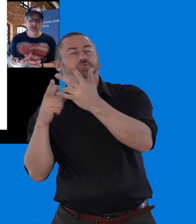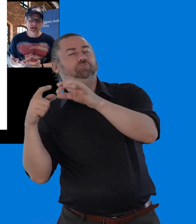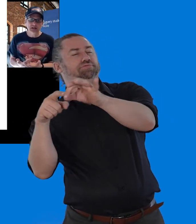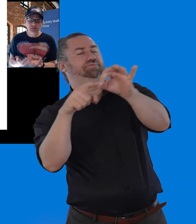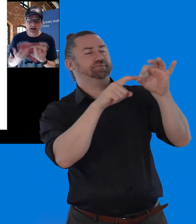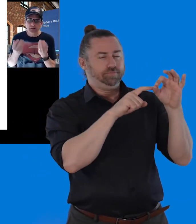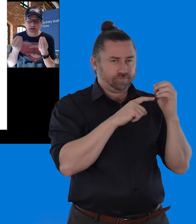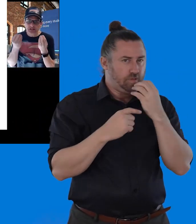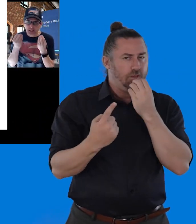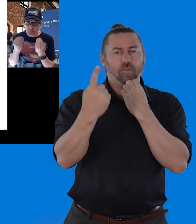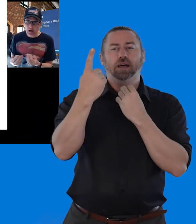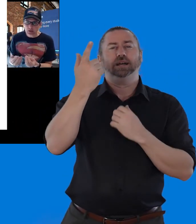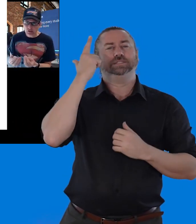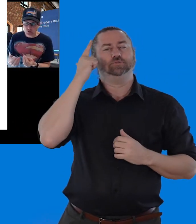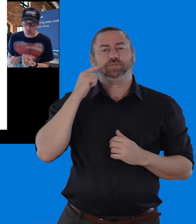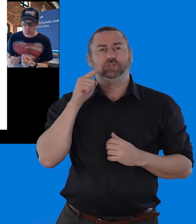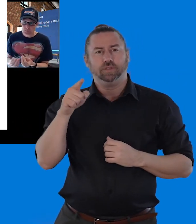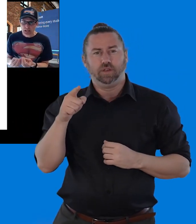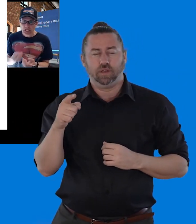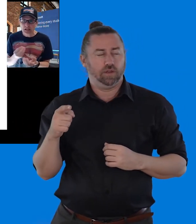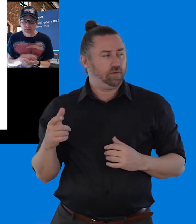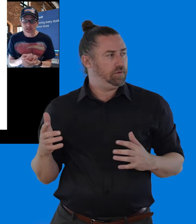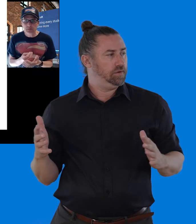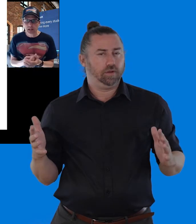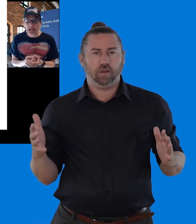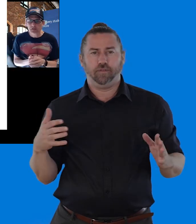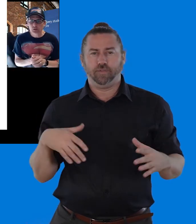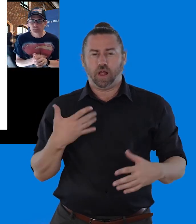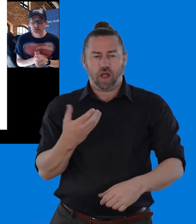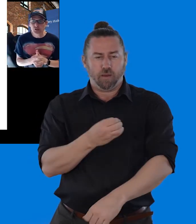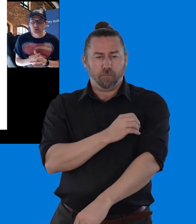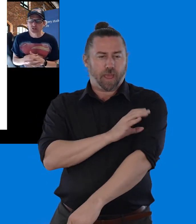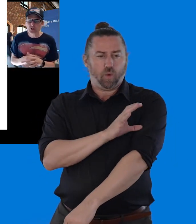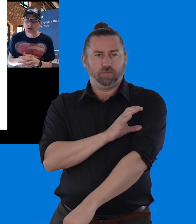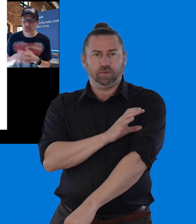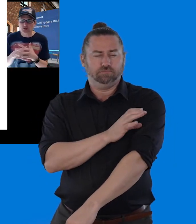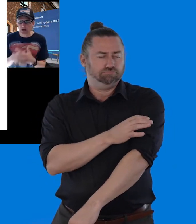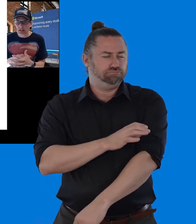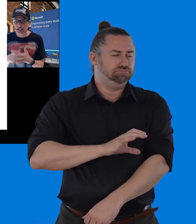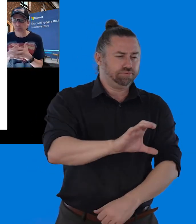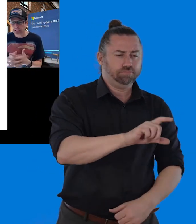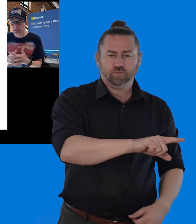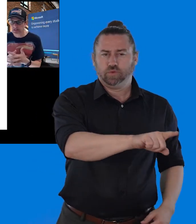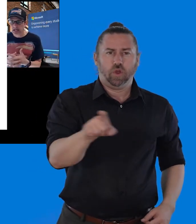the study found that it's an empowering tool. It evens the playing field for students who are struggling readers.